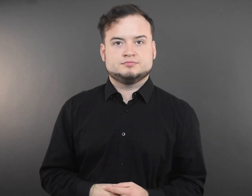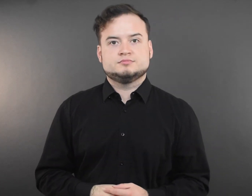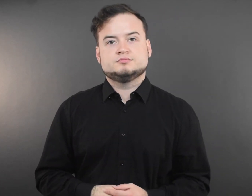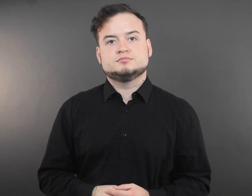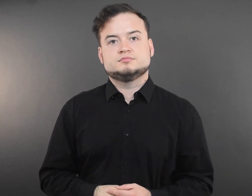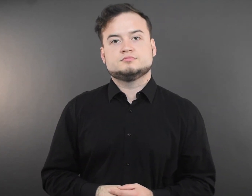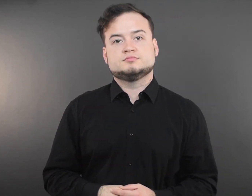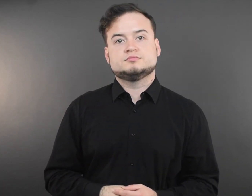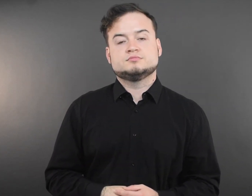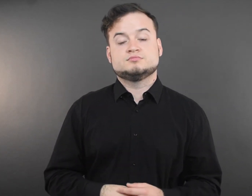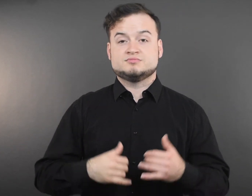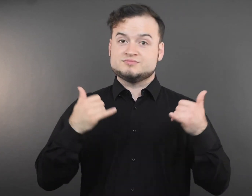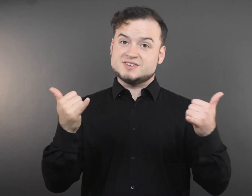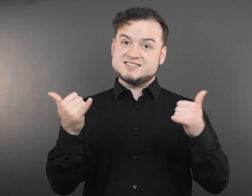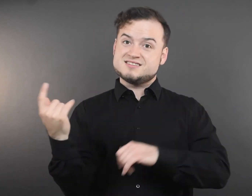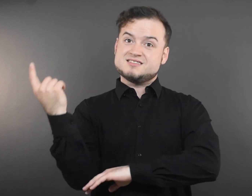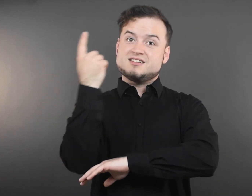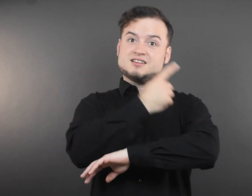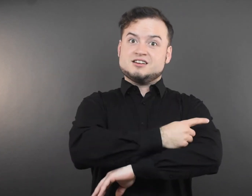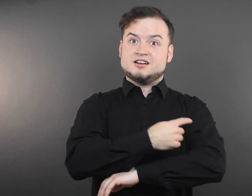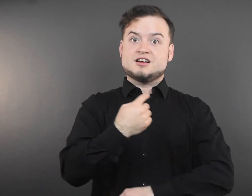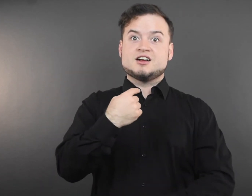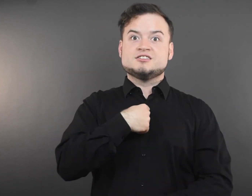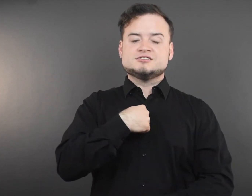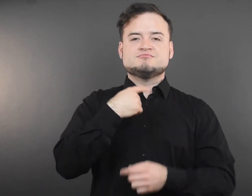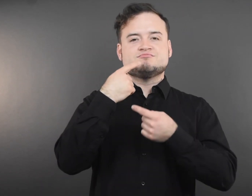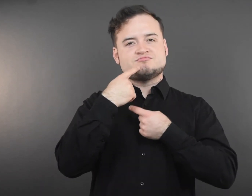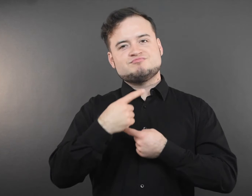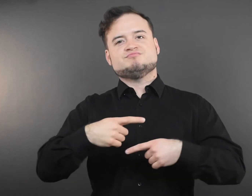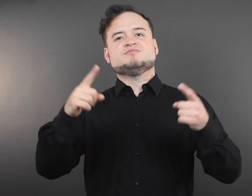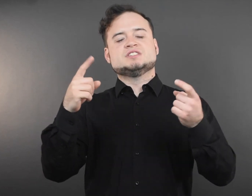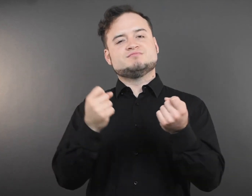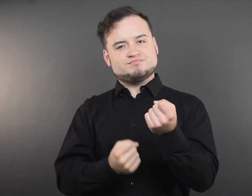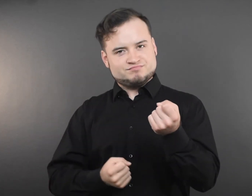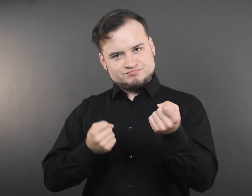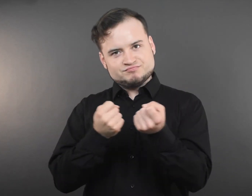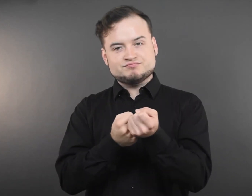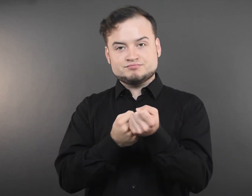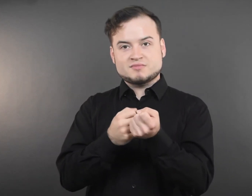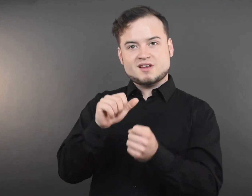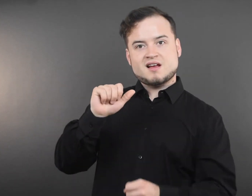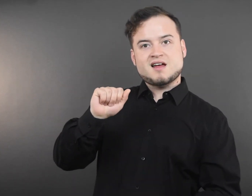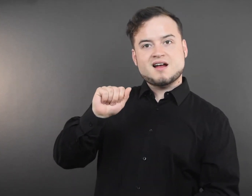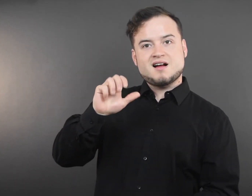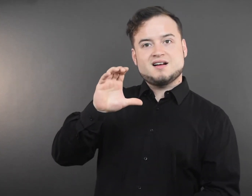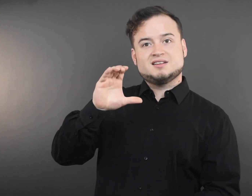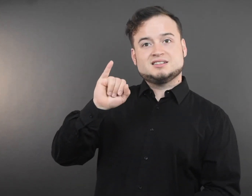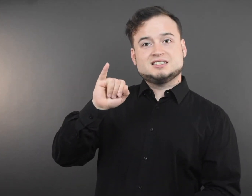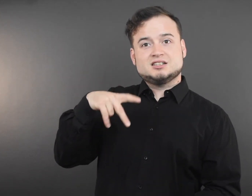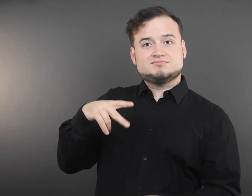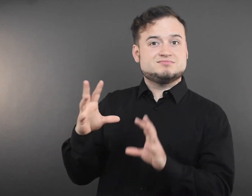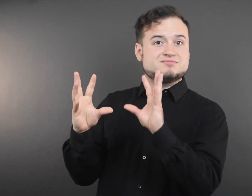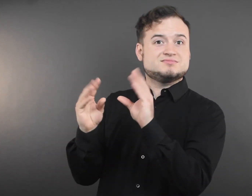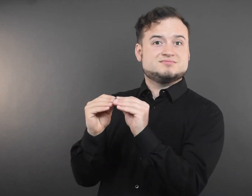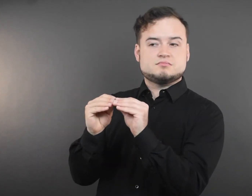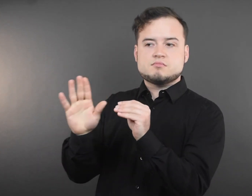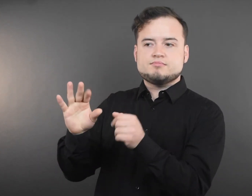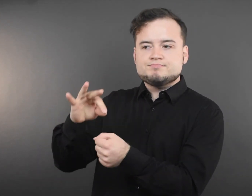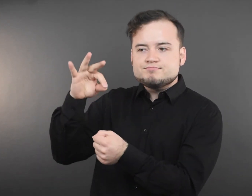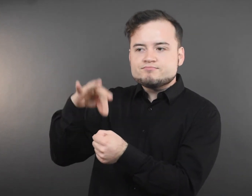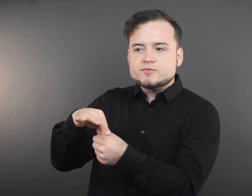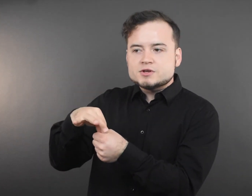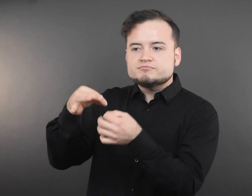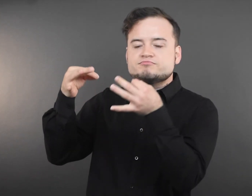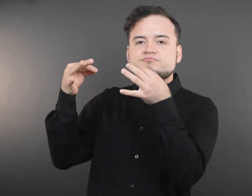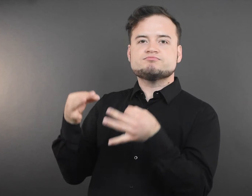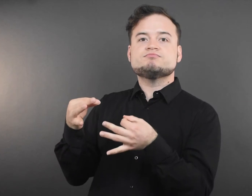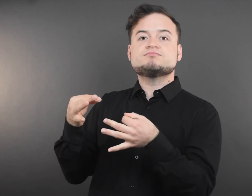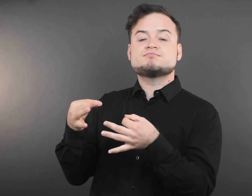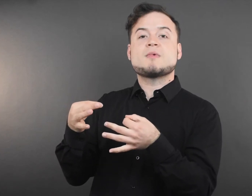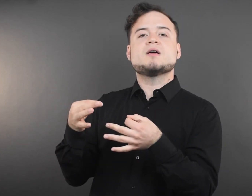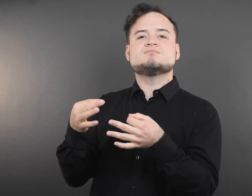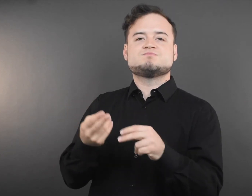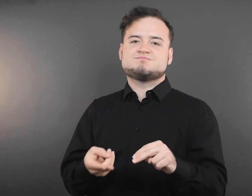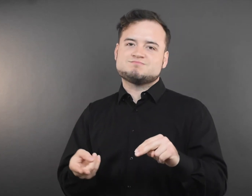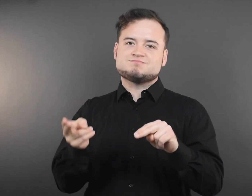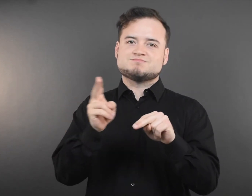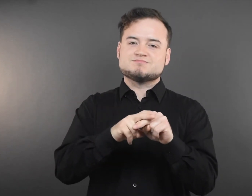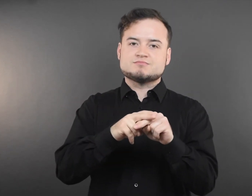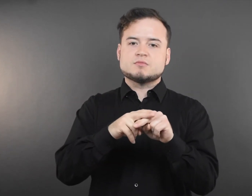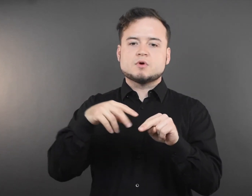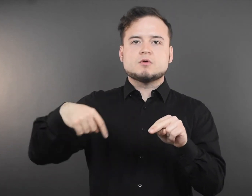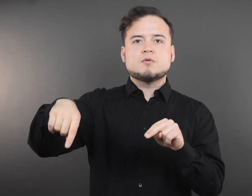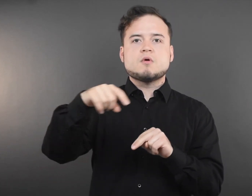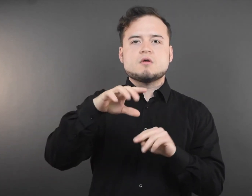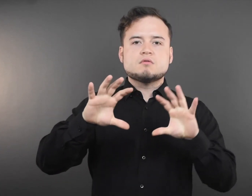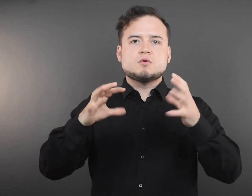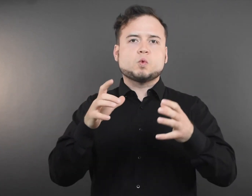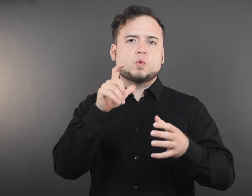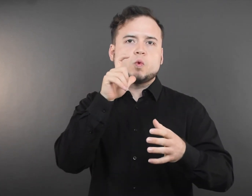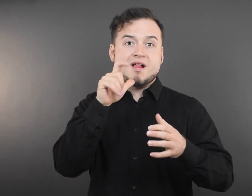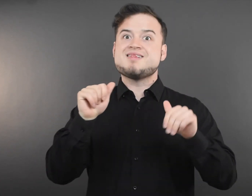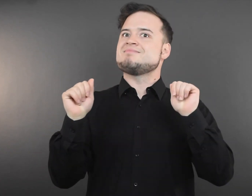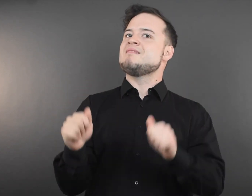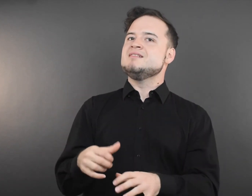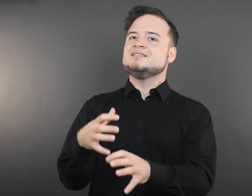“Today, I endorsed ACIP’s vote to expand eligibility for COVID-19 vaccine booster doses.